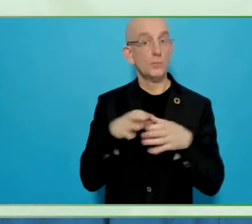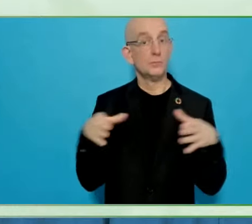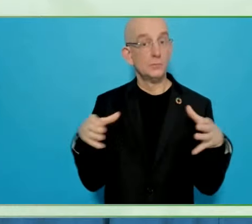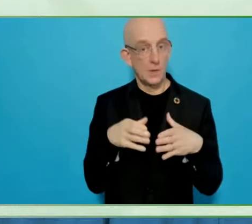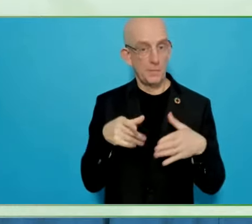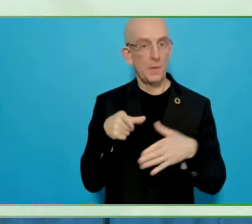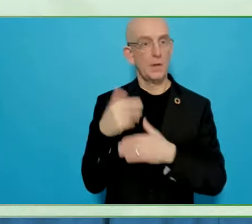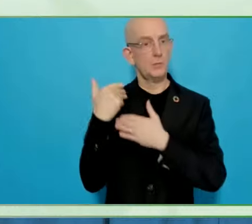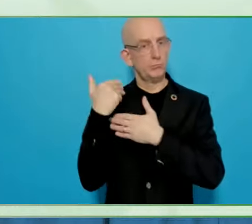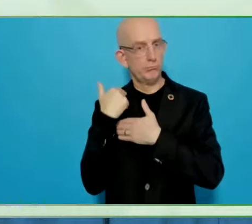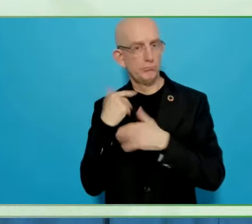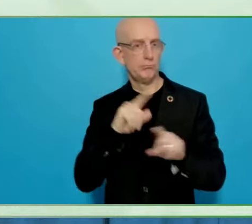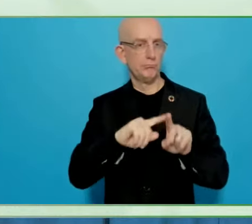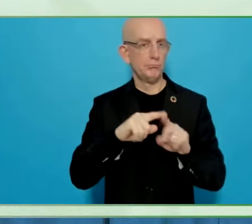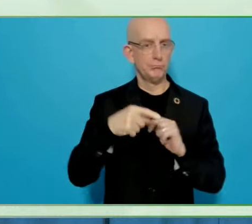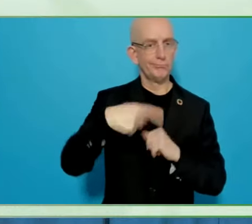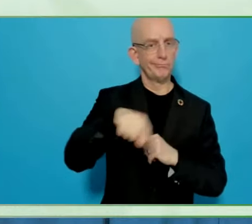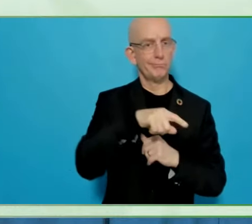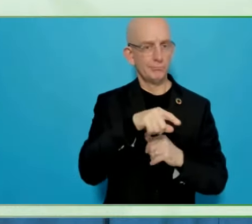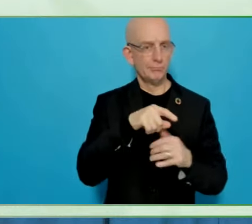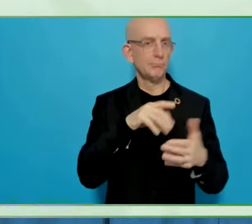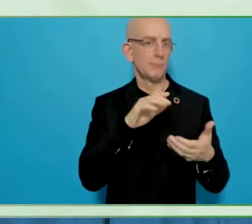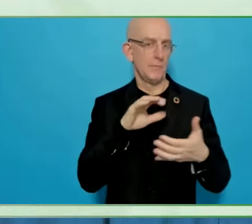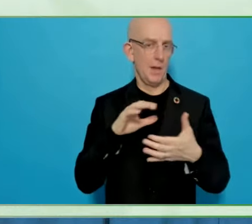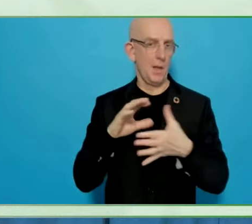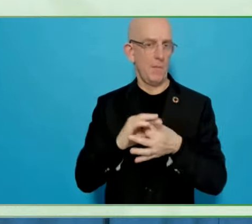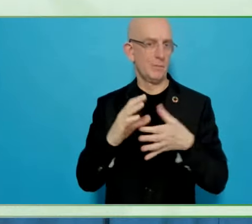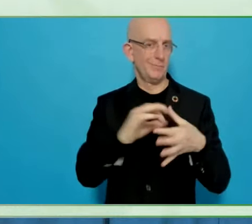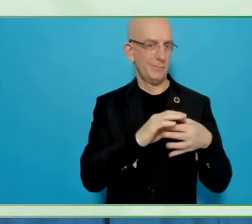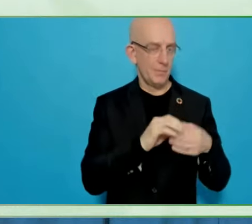that I mentioned before happened at national level.